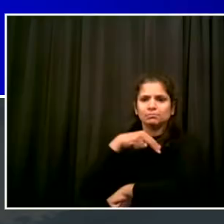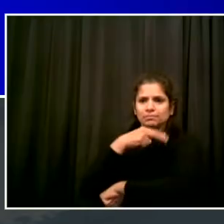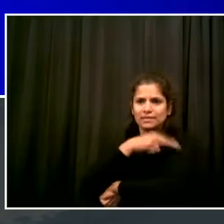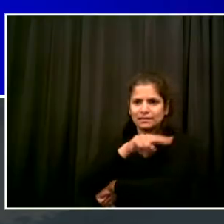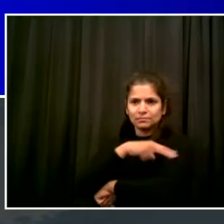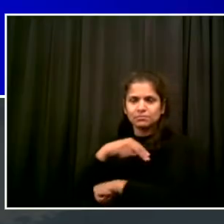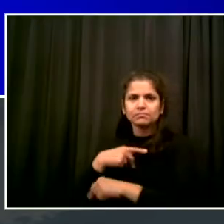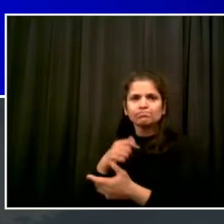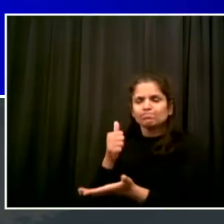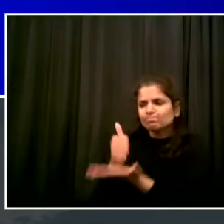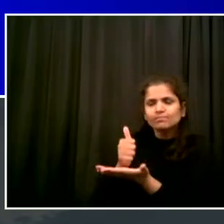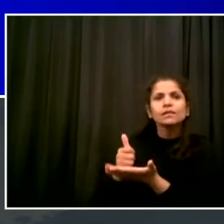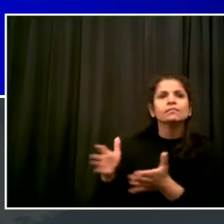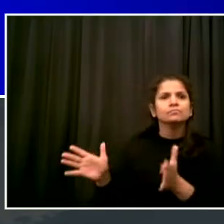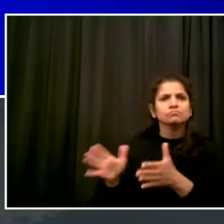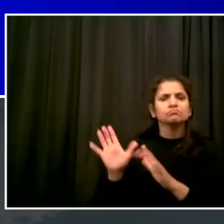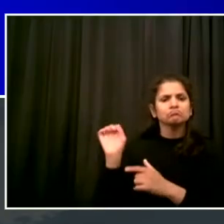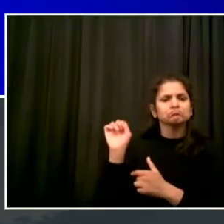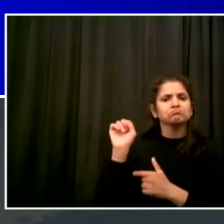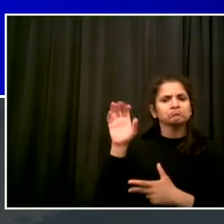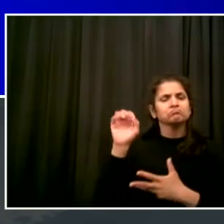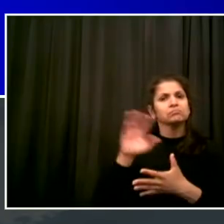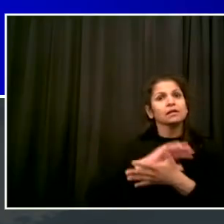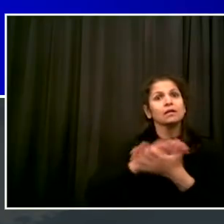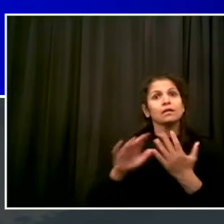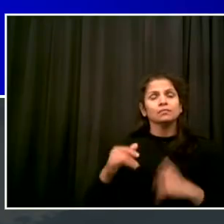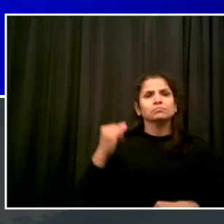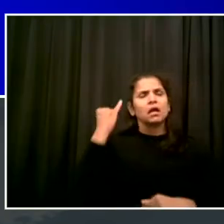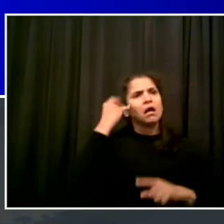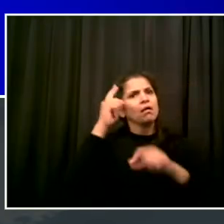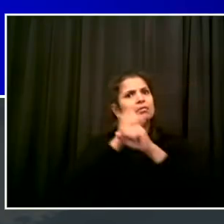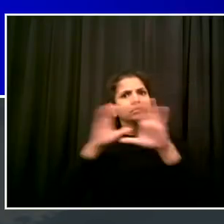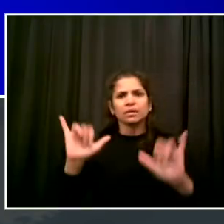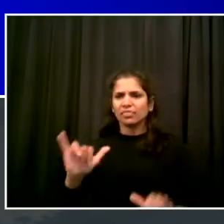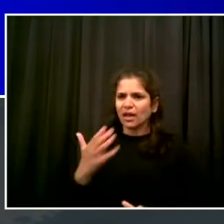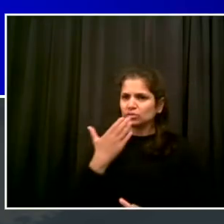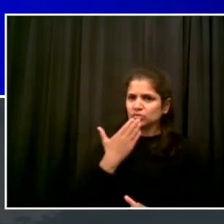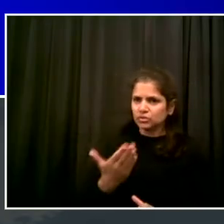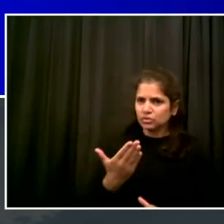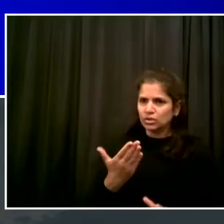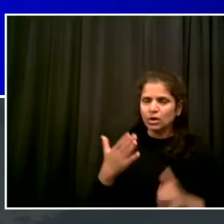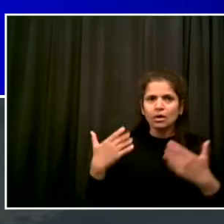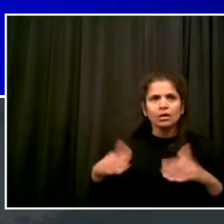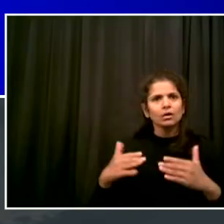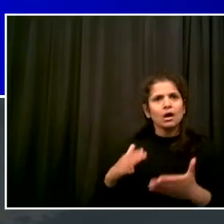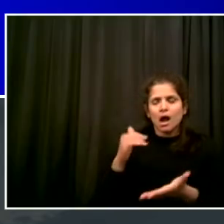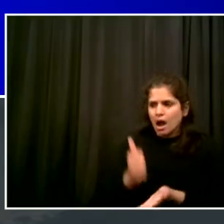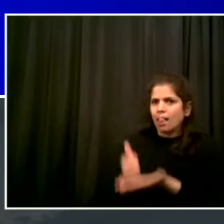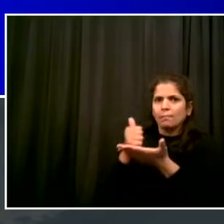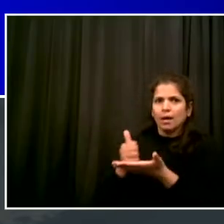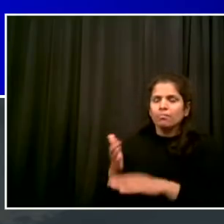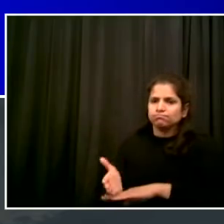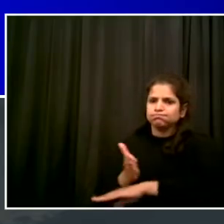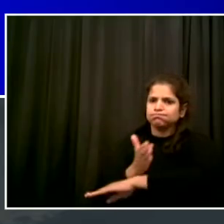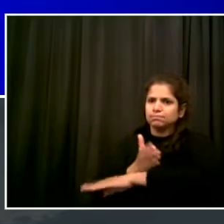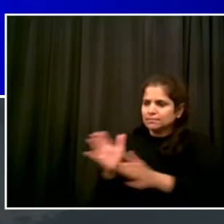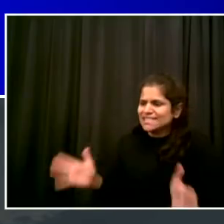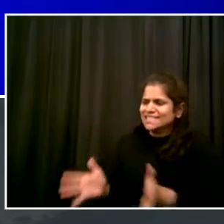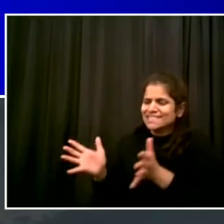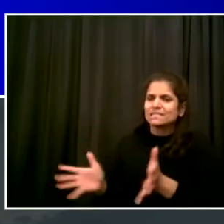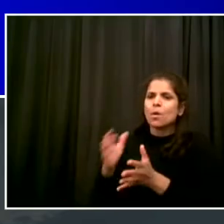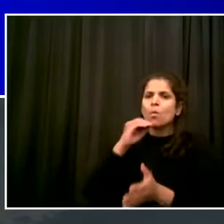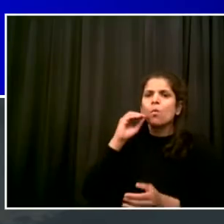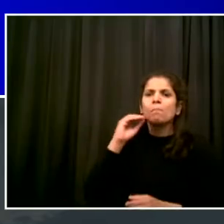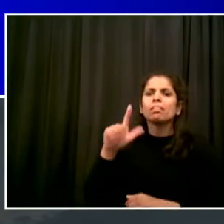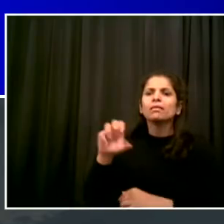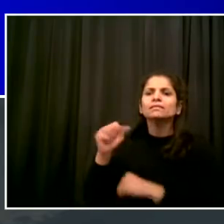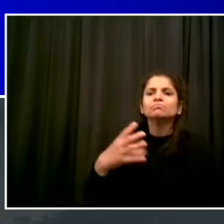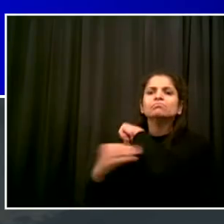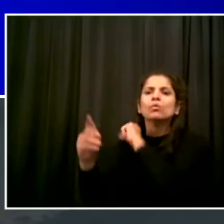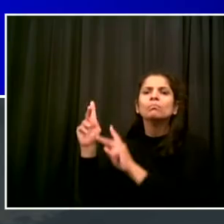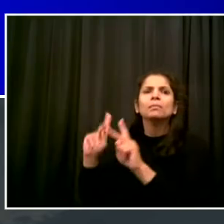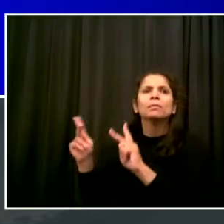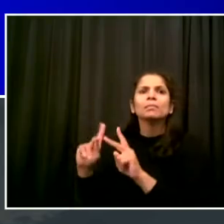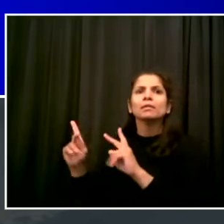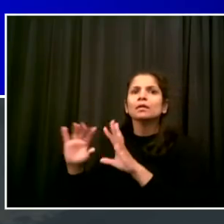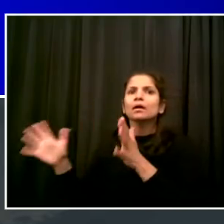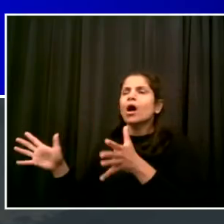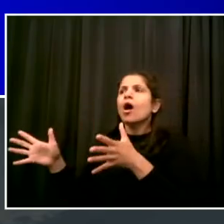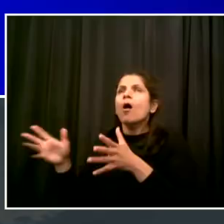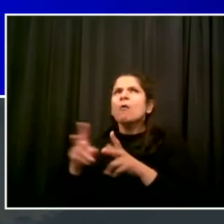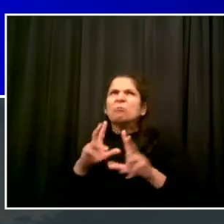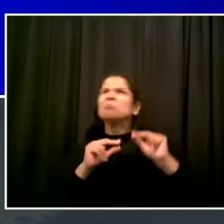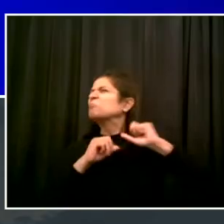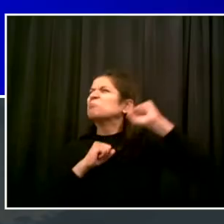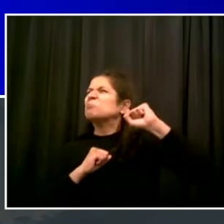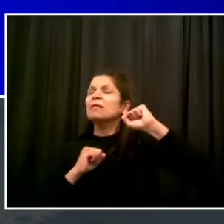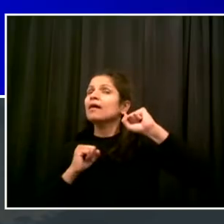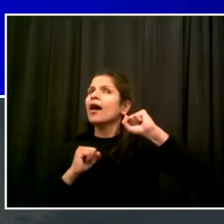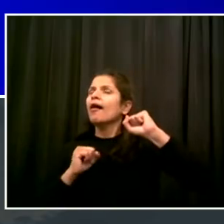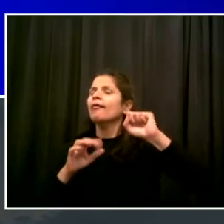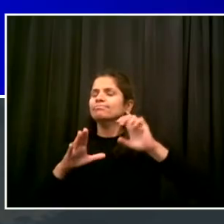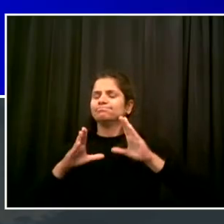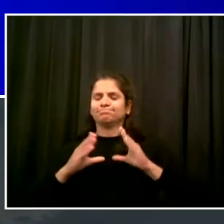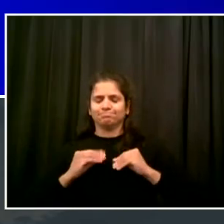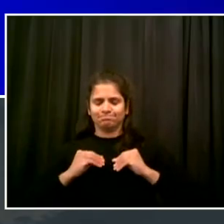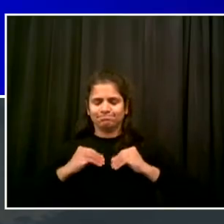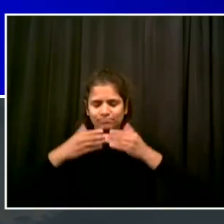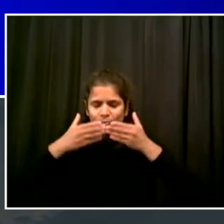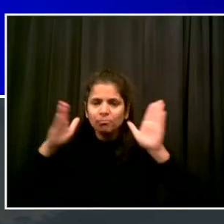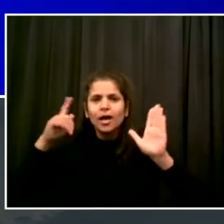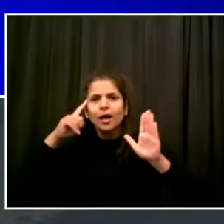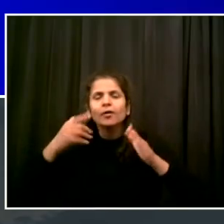HOSPITAL CARE